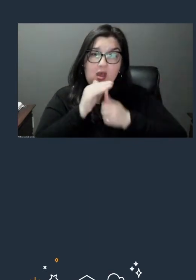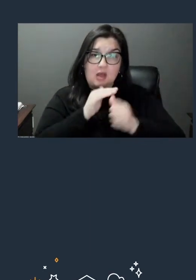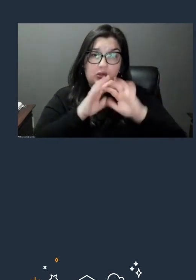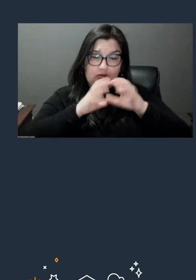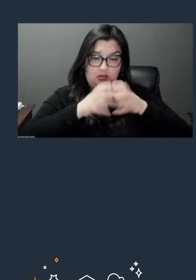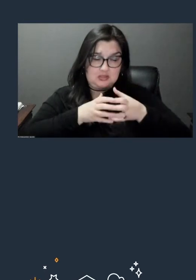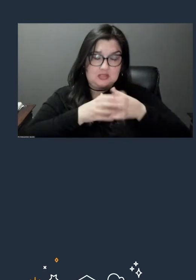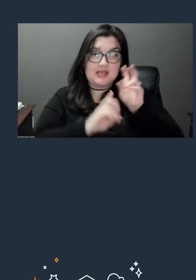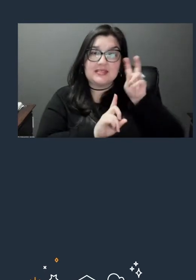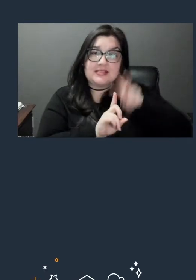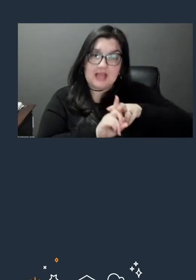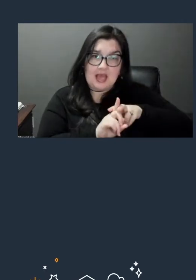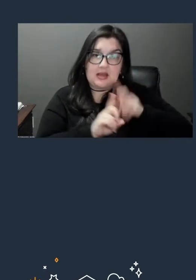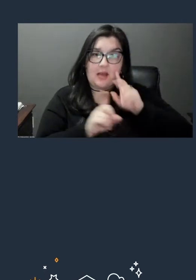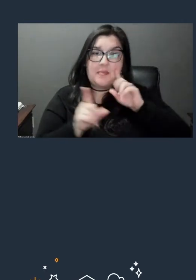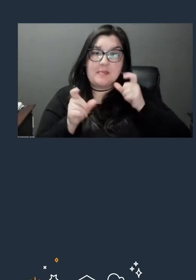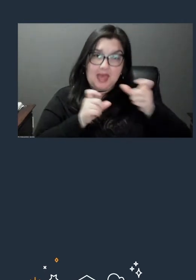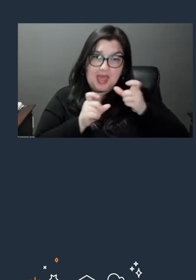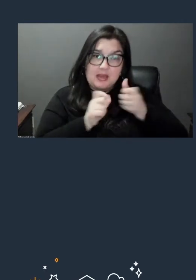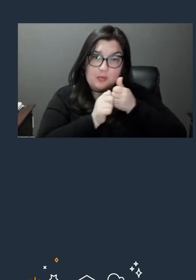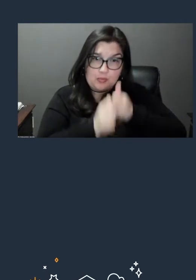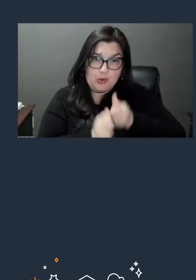as per the policy that you defined in your backup plan.